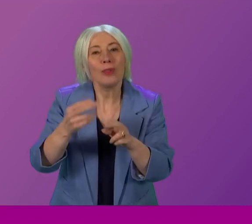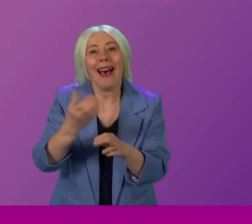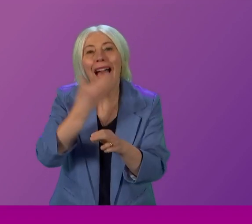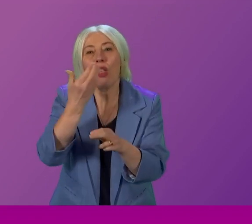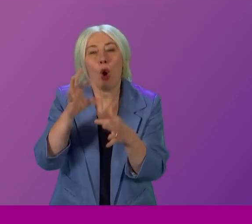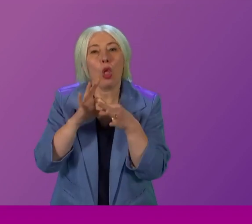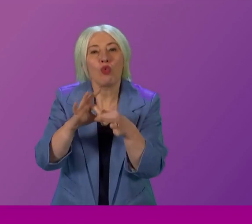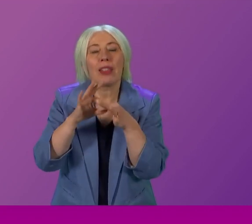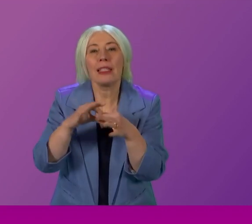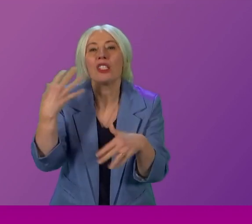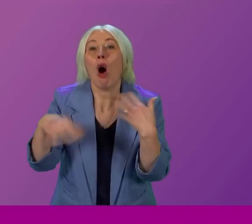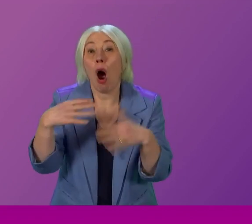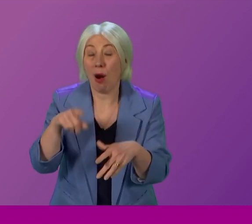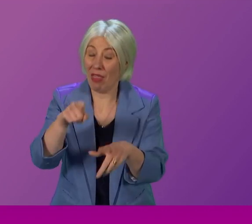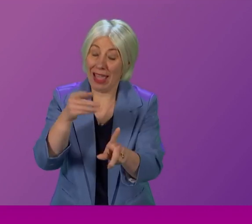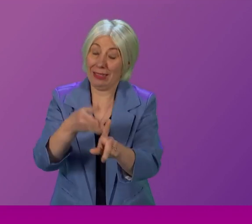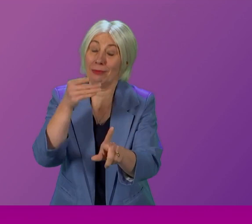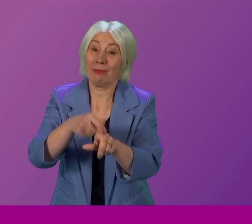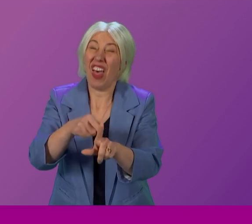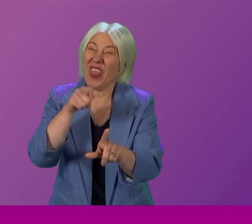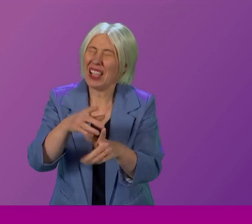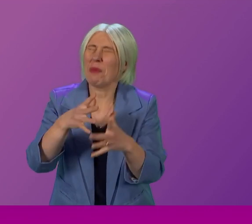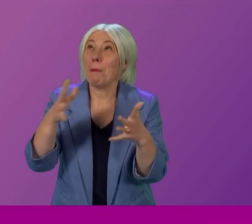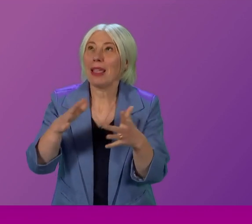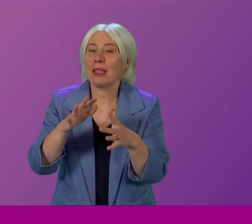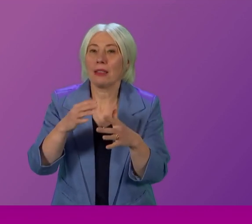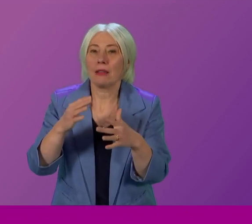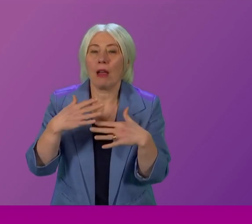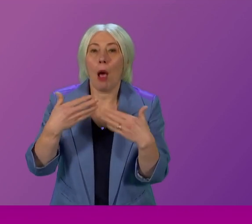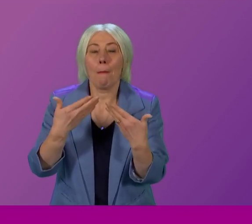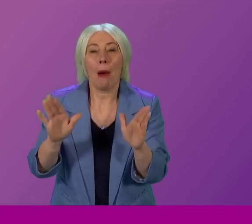I hope we can all recognise is one of the most pressing public health challenges that we face.